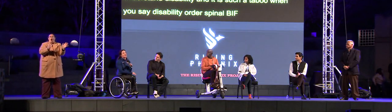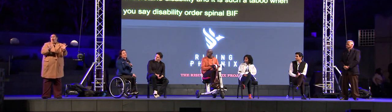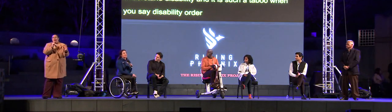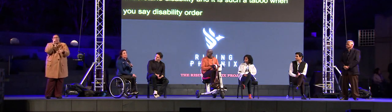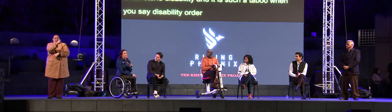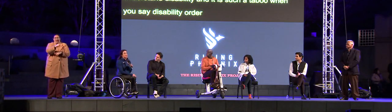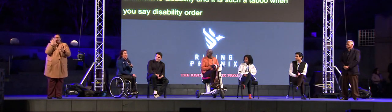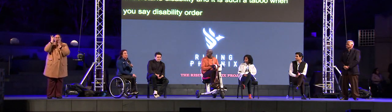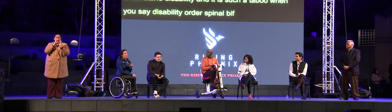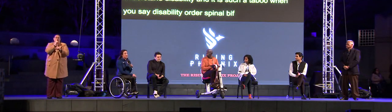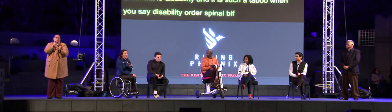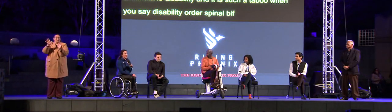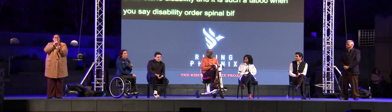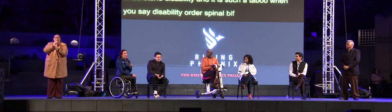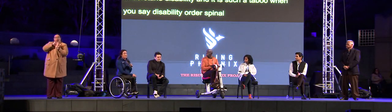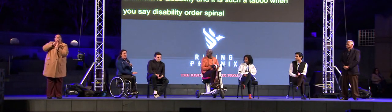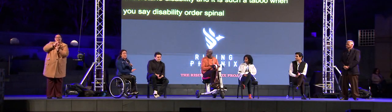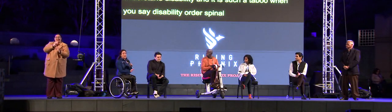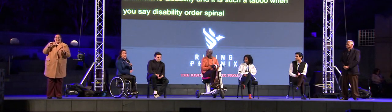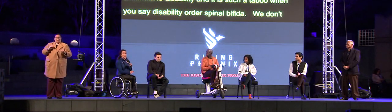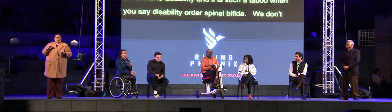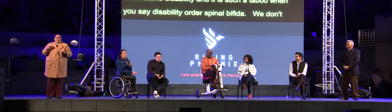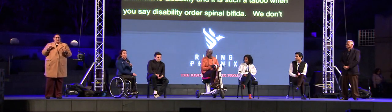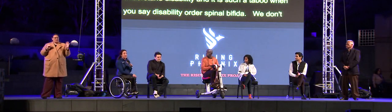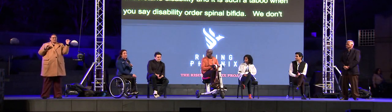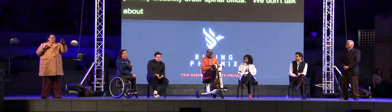And I thought to myself, well, I want to change this movement.